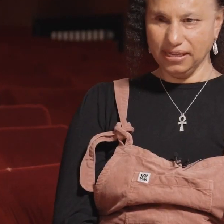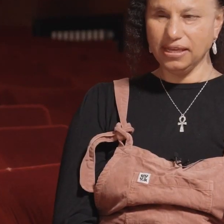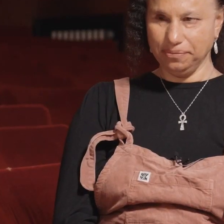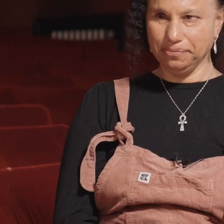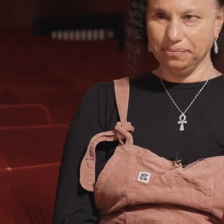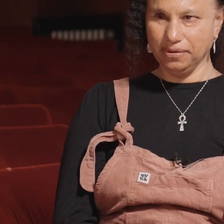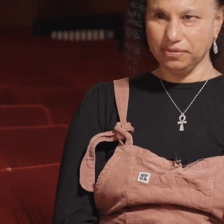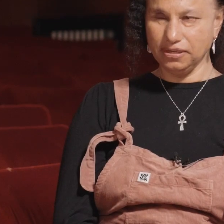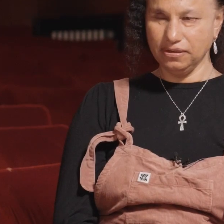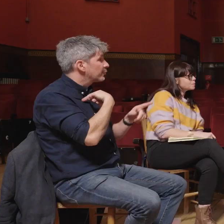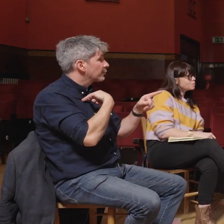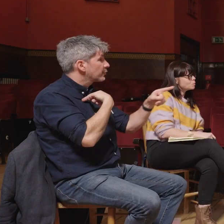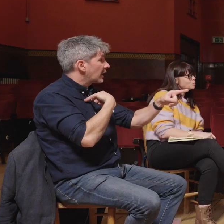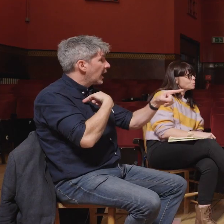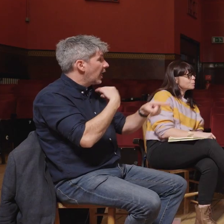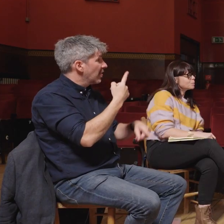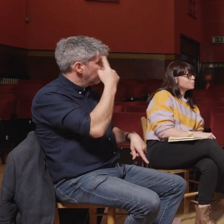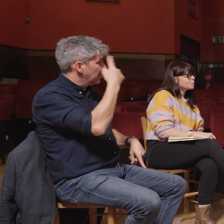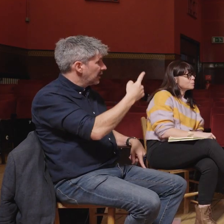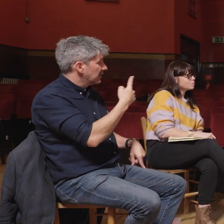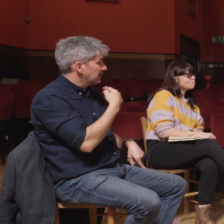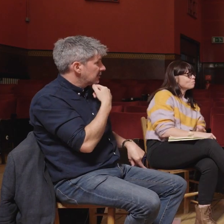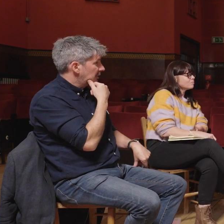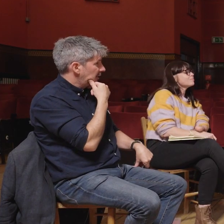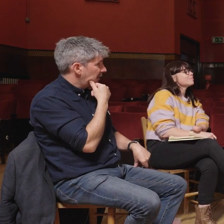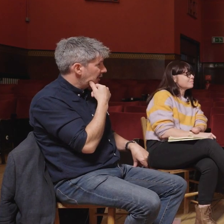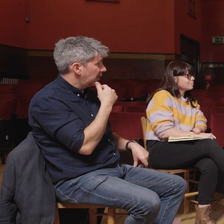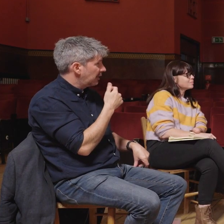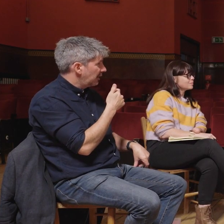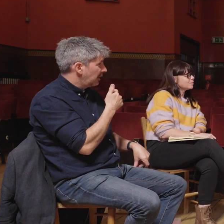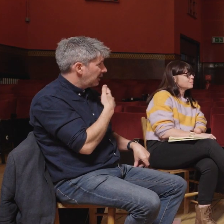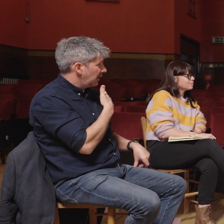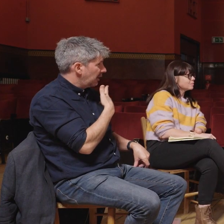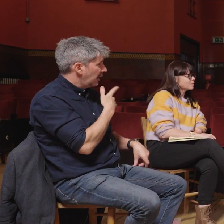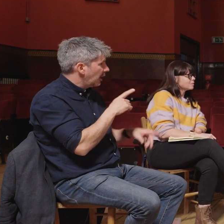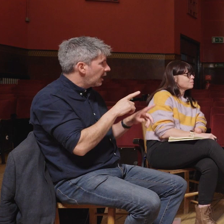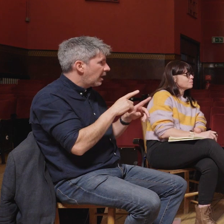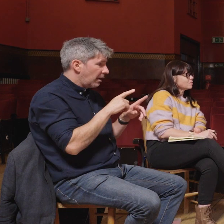Absolutely. I don't have a distinction. They are different ways of doing the same thing.